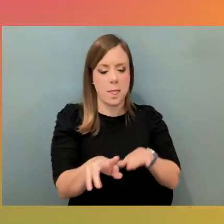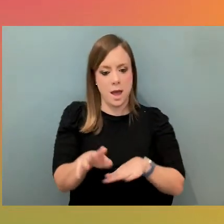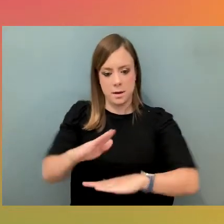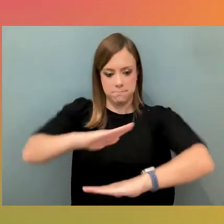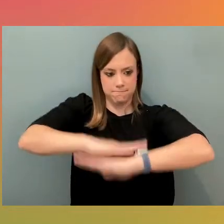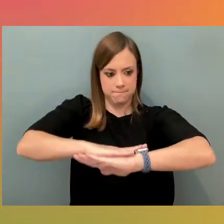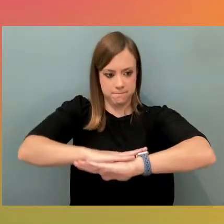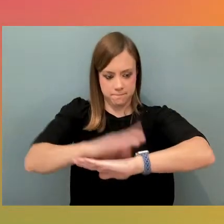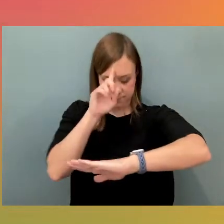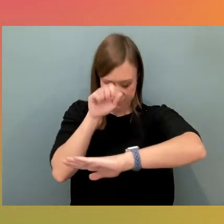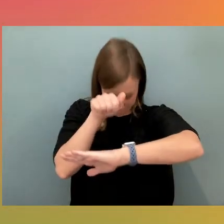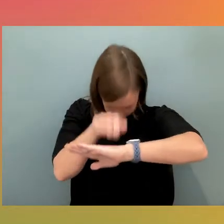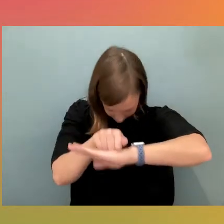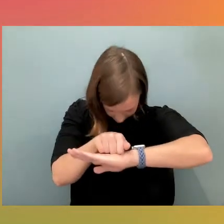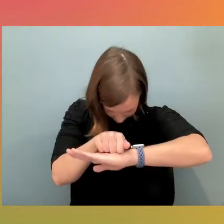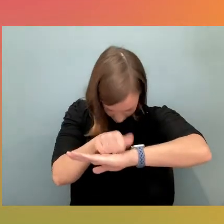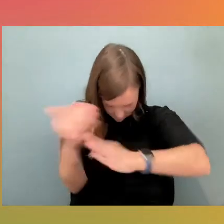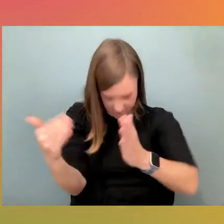AND MAKE A LITTLE PILLOW FOR